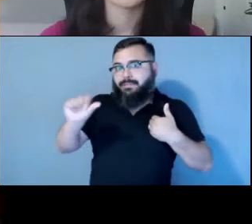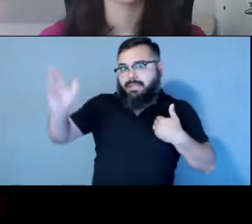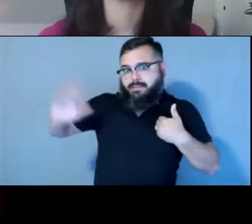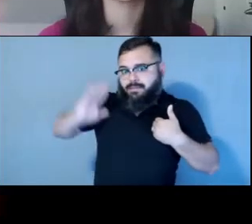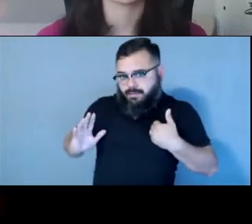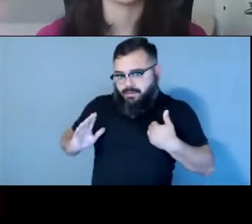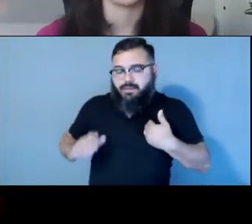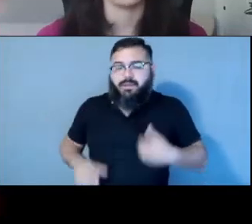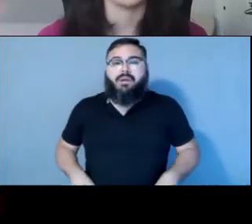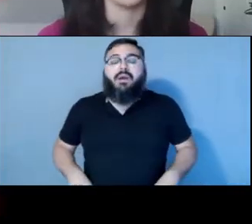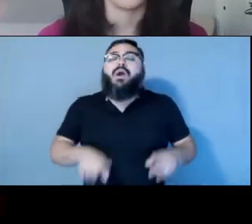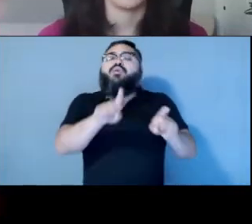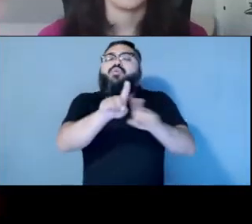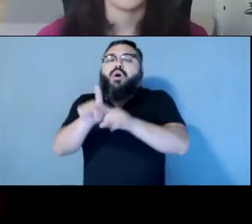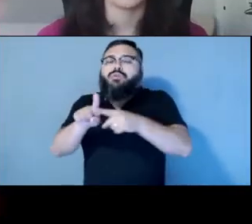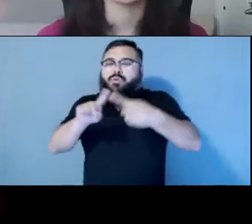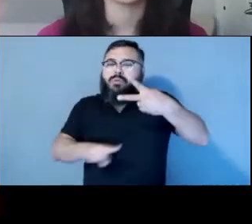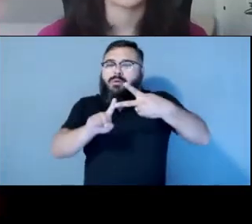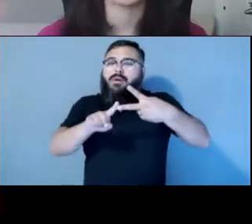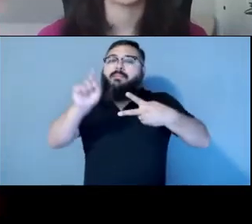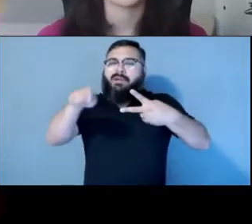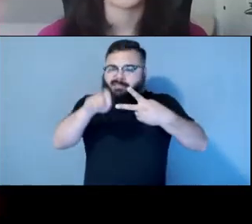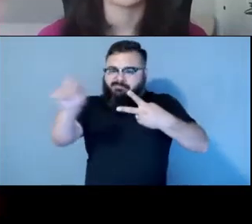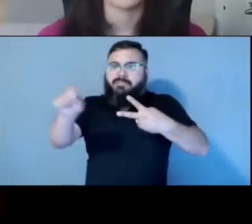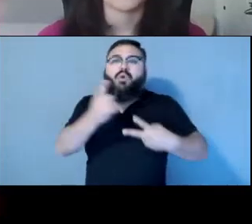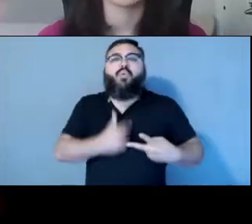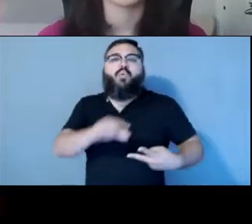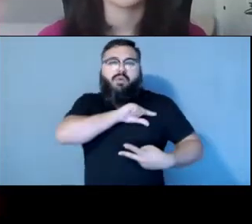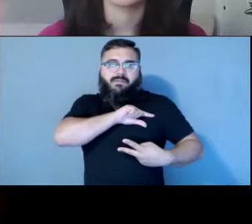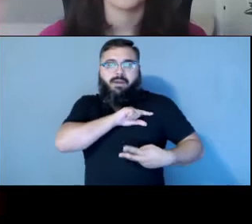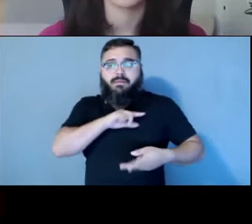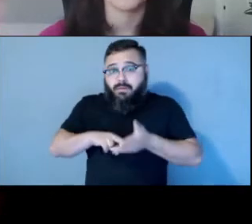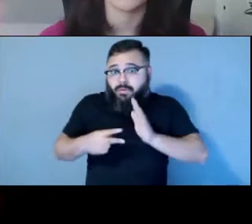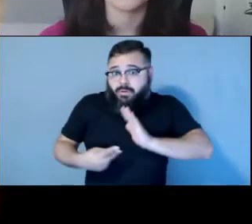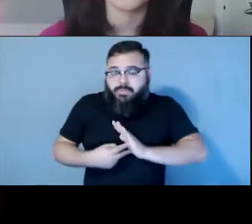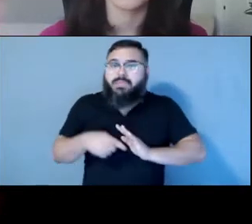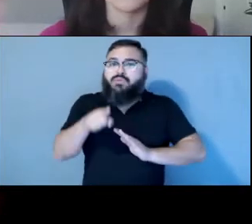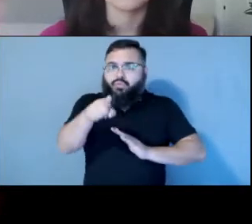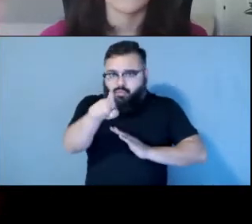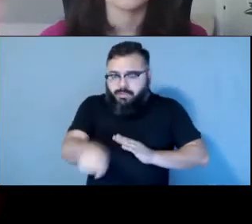And then you also have to be qualified for the job, and what that means is that you have to be able to perform the job that you're talking about,